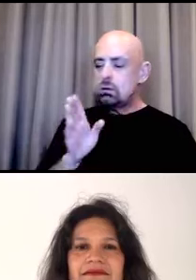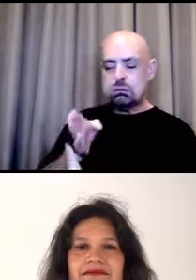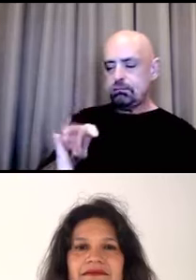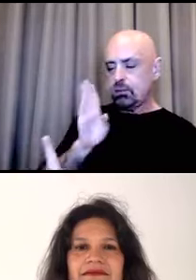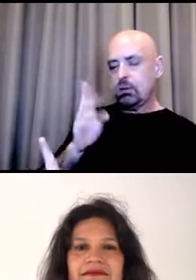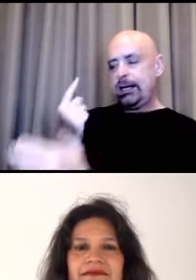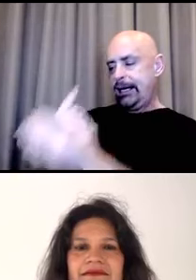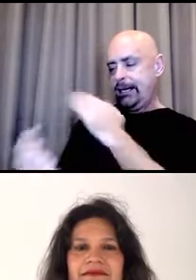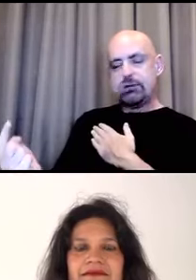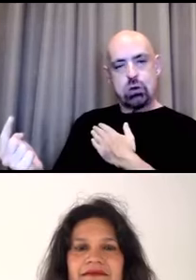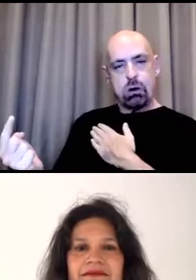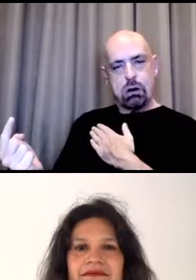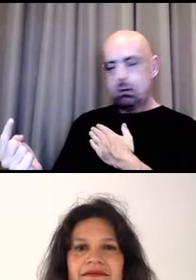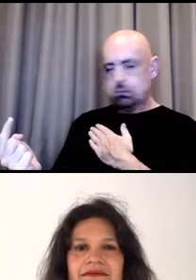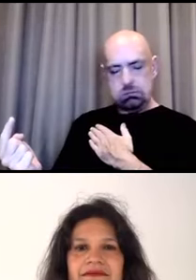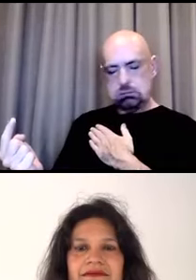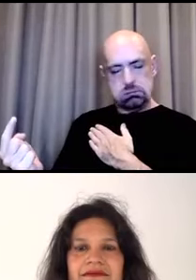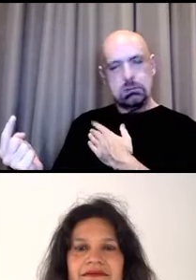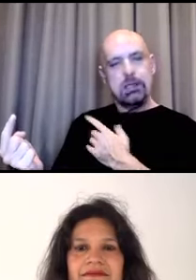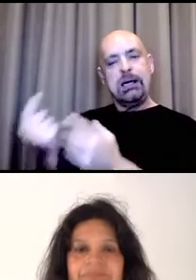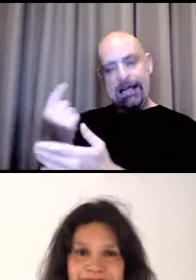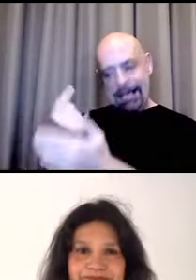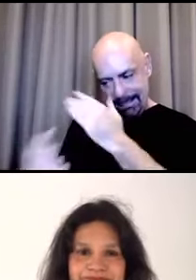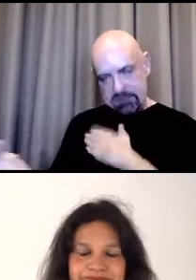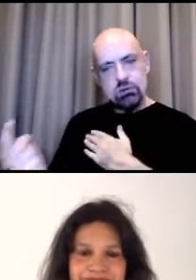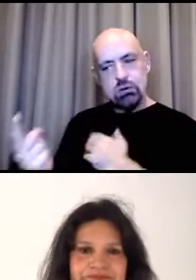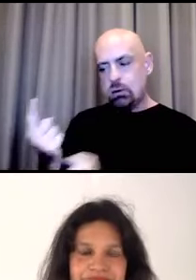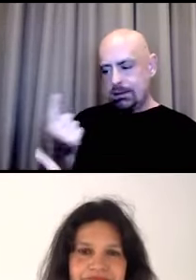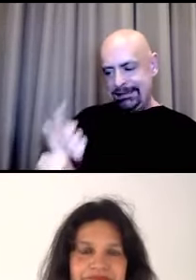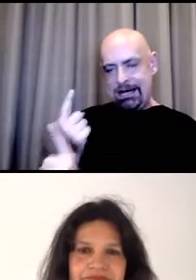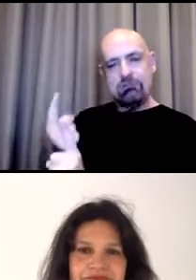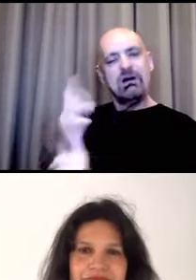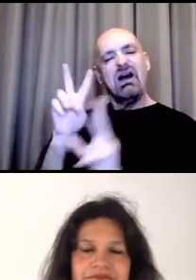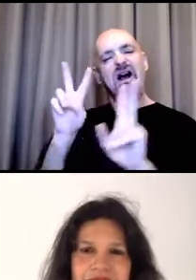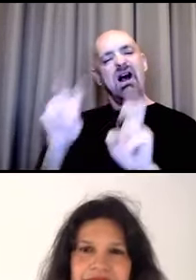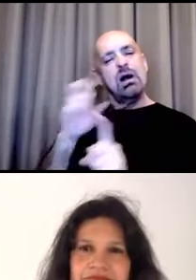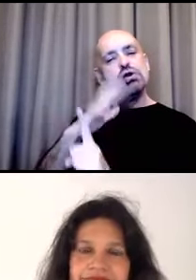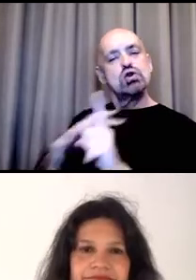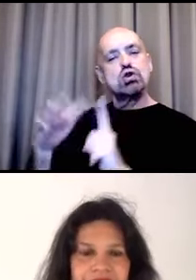As I understand it I wish A poa la could speak upright now